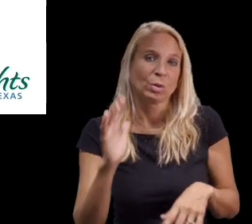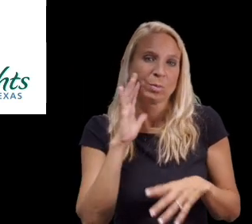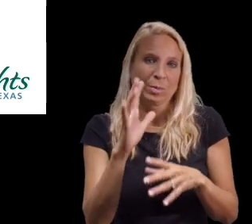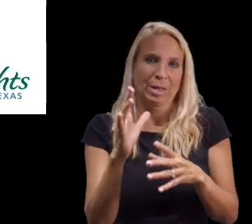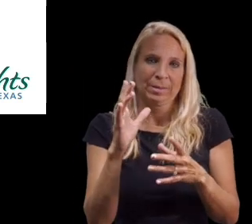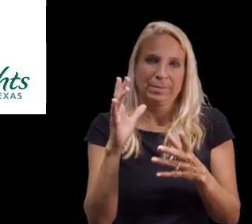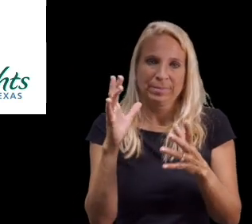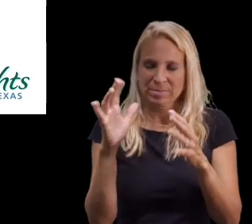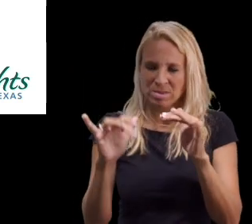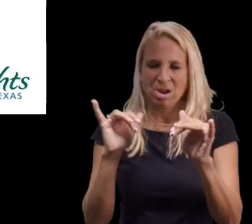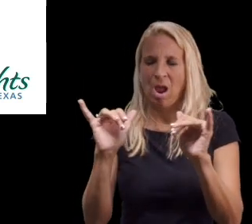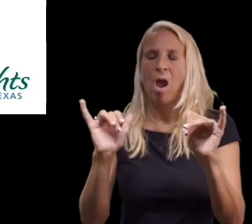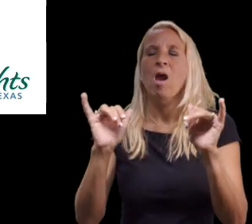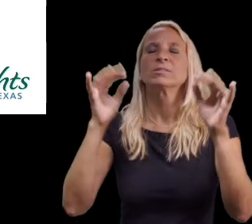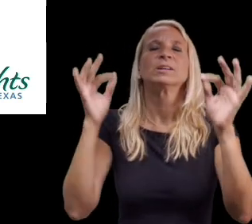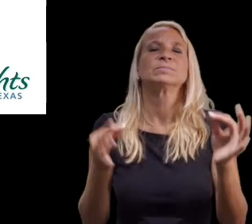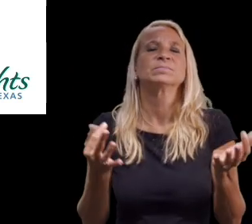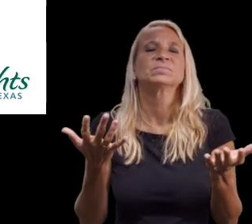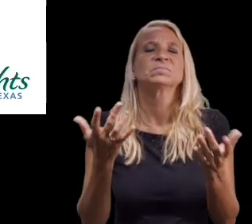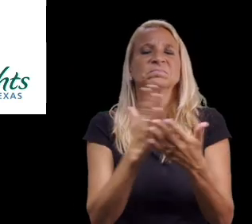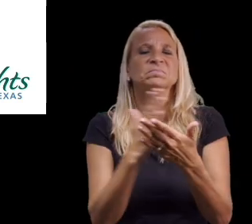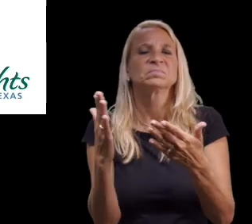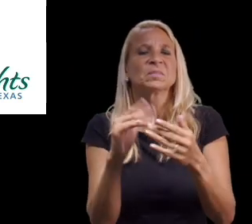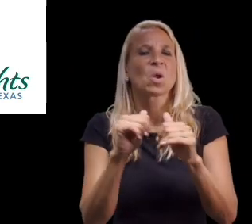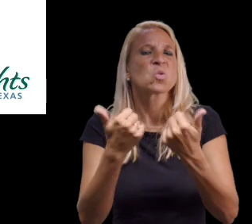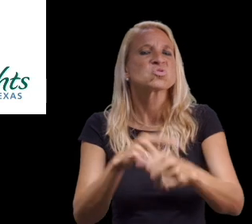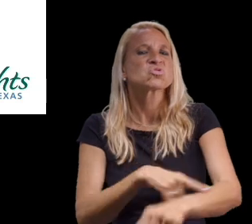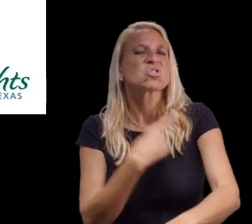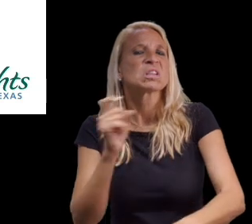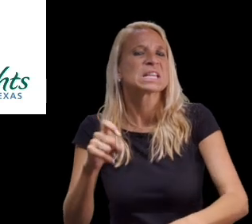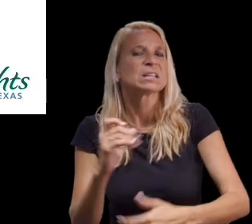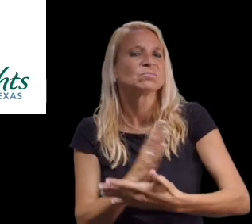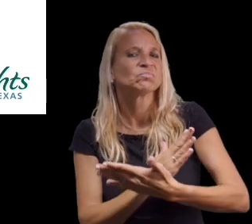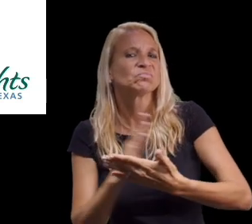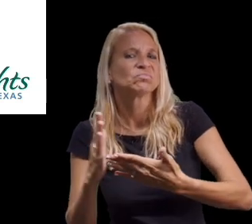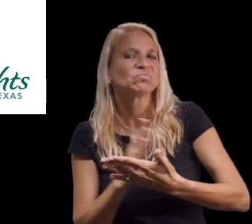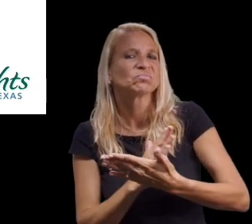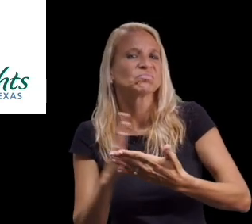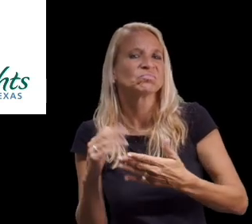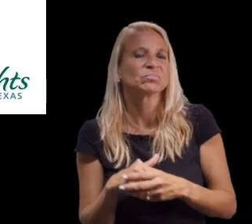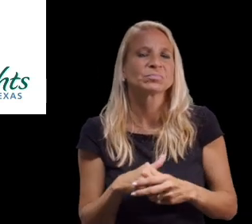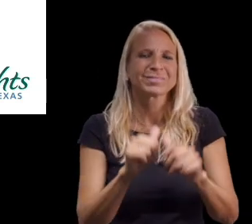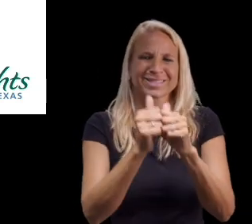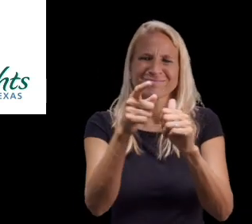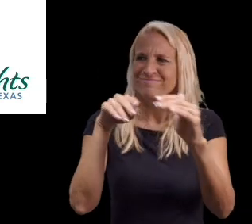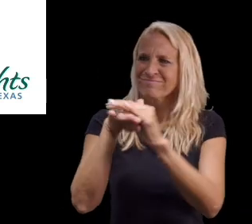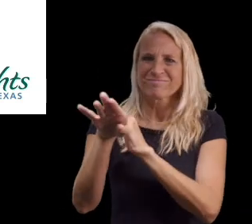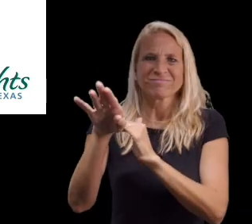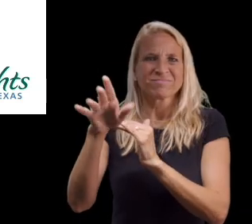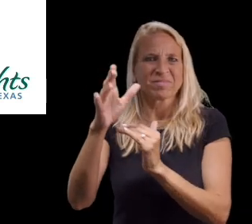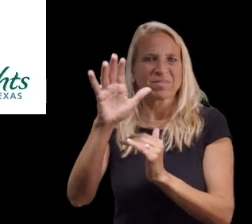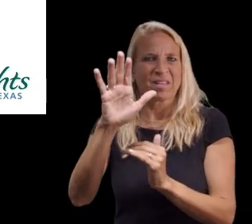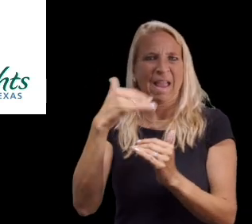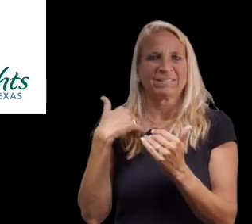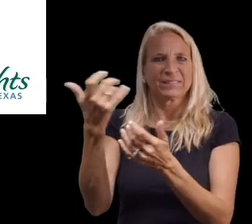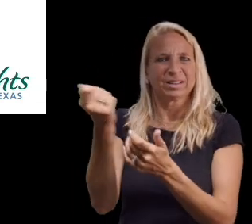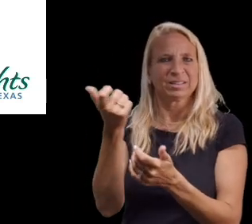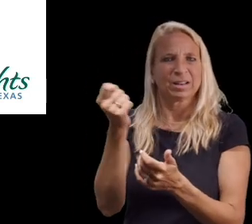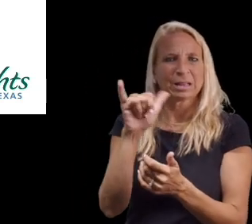Your child's needs will determine the program duration. How do you access the YES waiver?